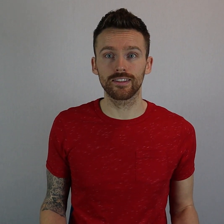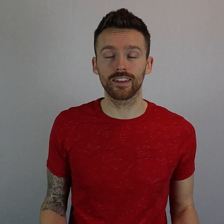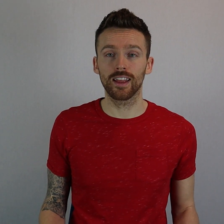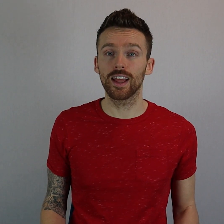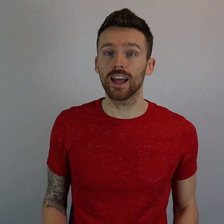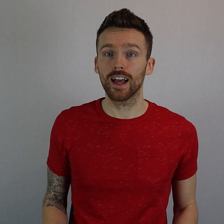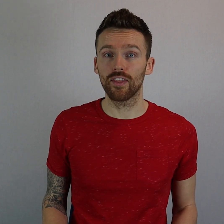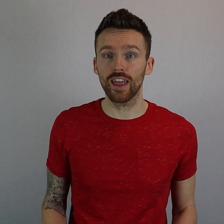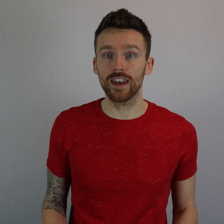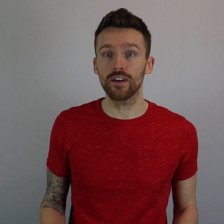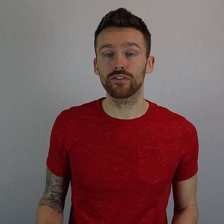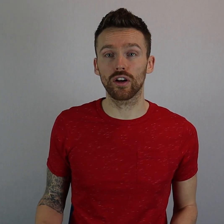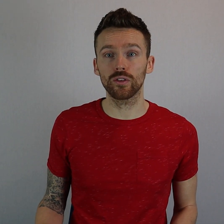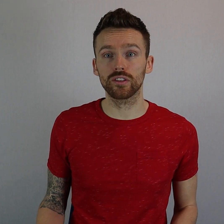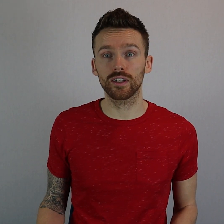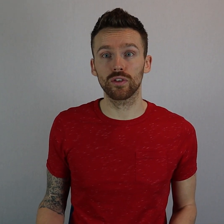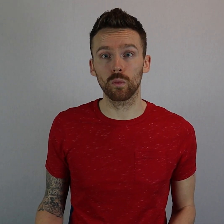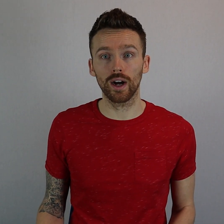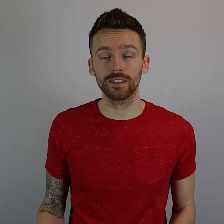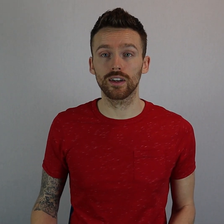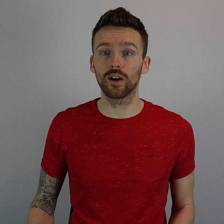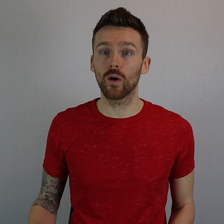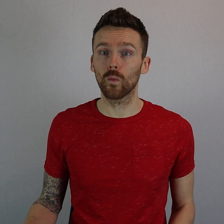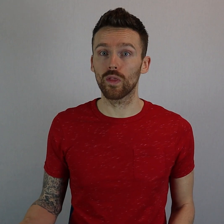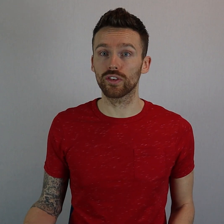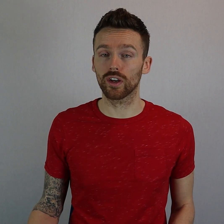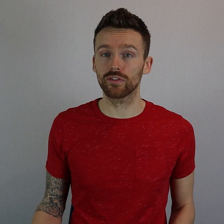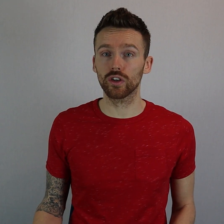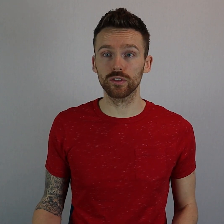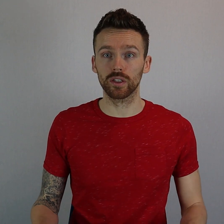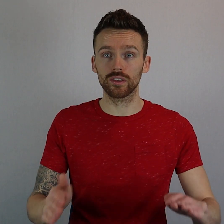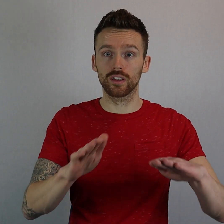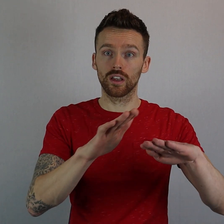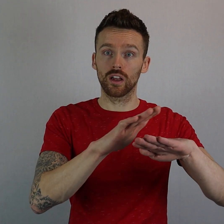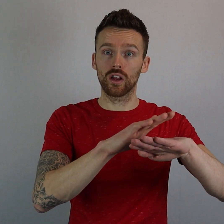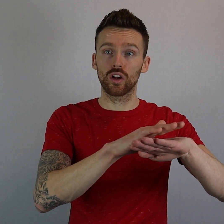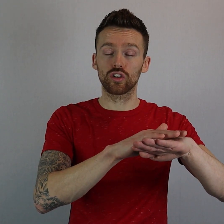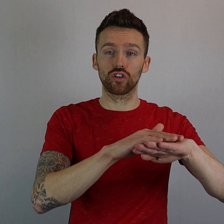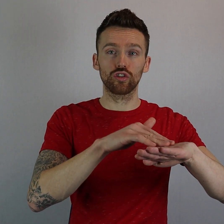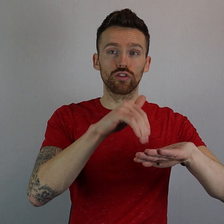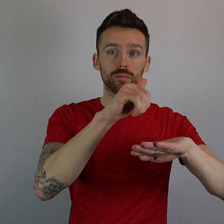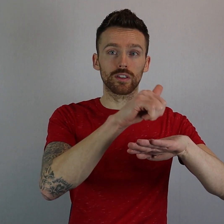And then follow the sign for white with the sign for Christmas. Christmas.